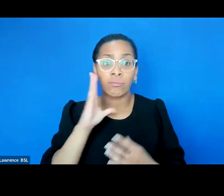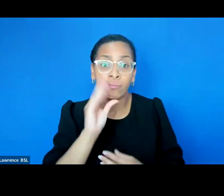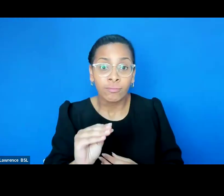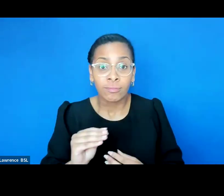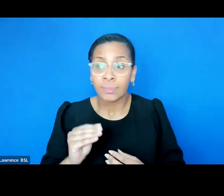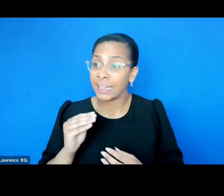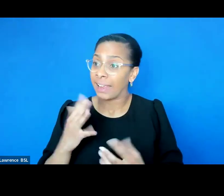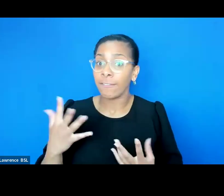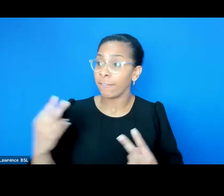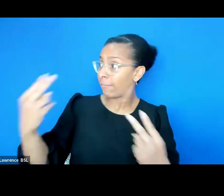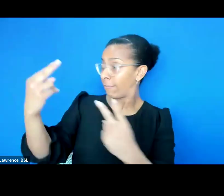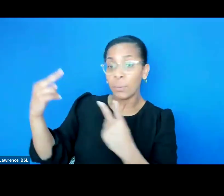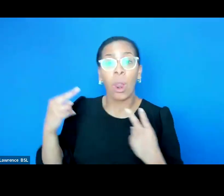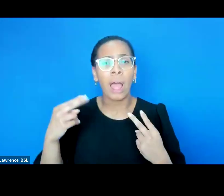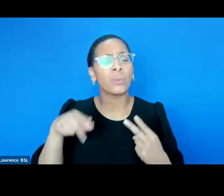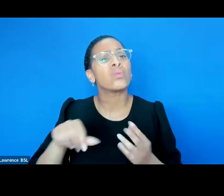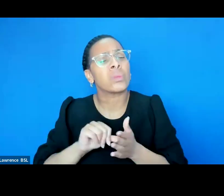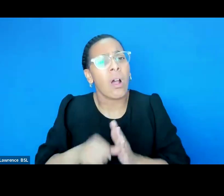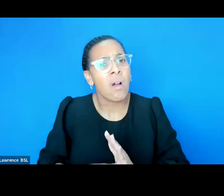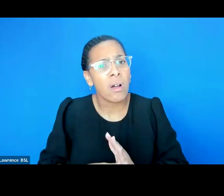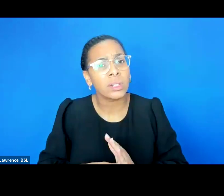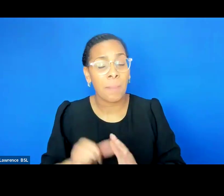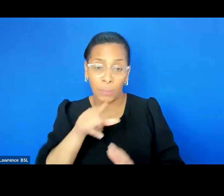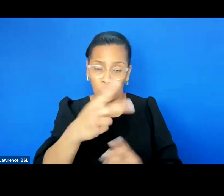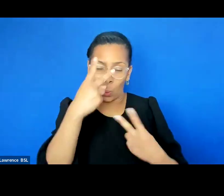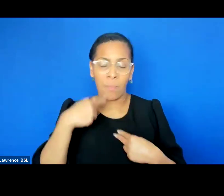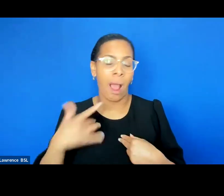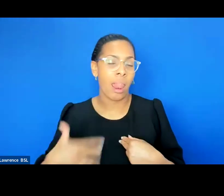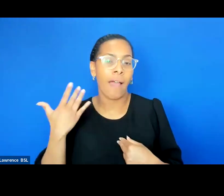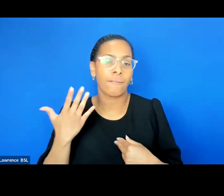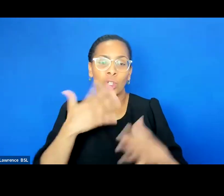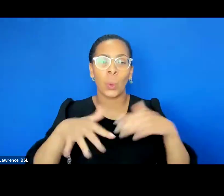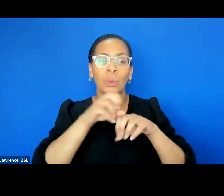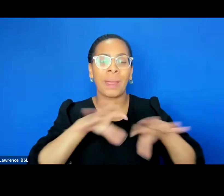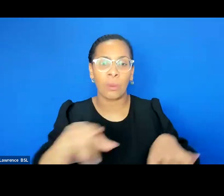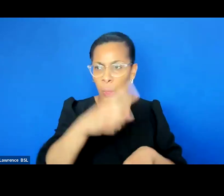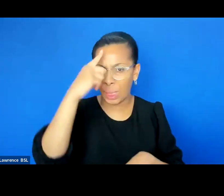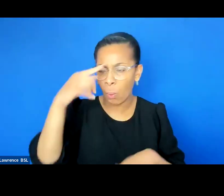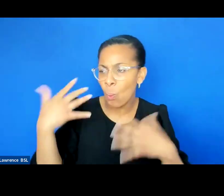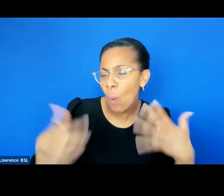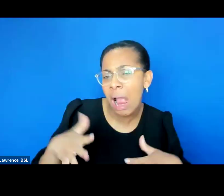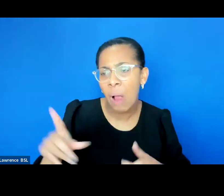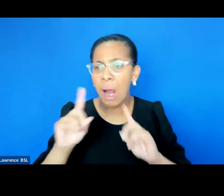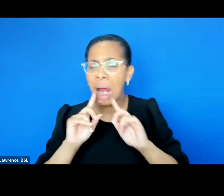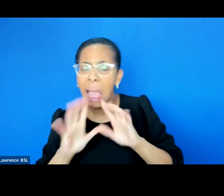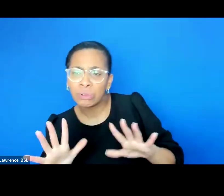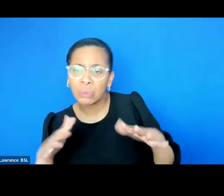And if you look at my life on social media and say, "Wow, it's so glamorous," people don't see the nights of excruciating pain,